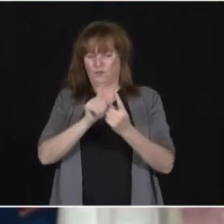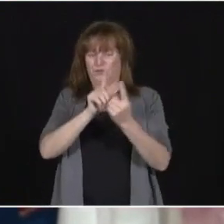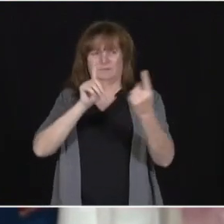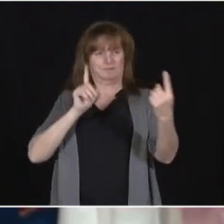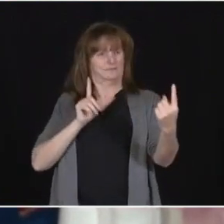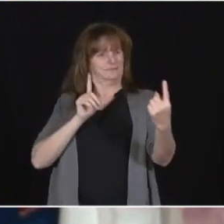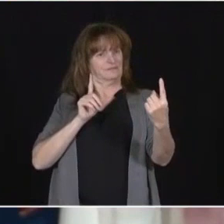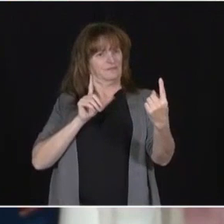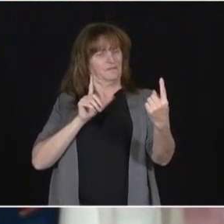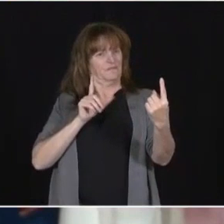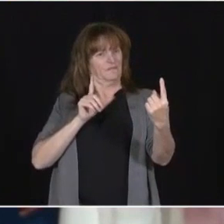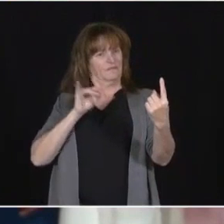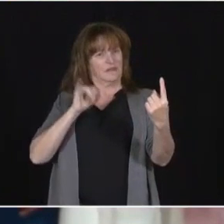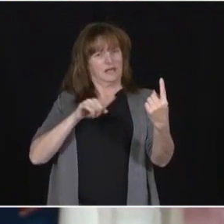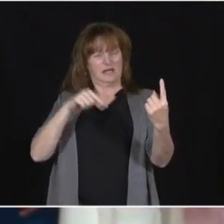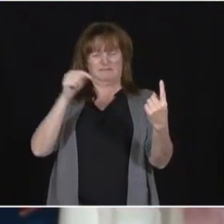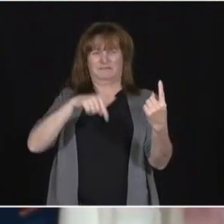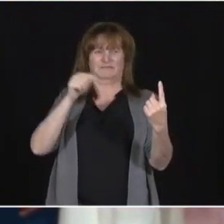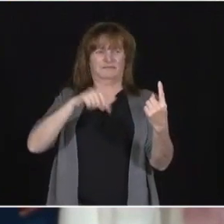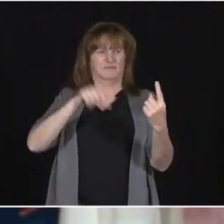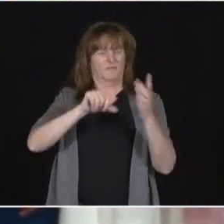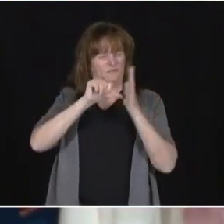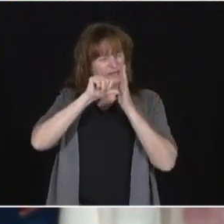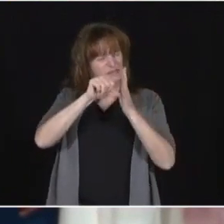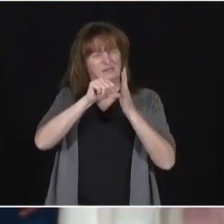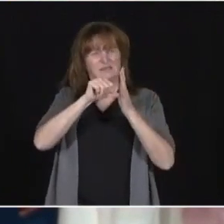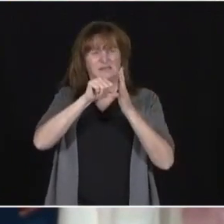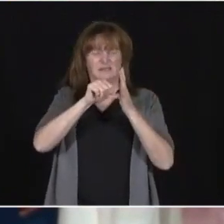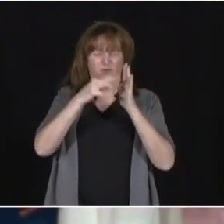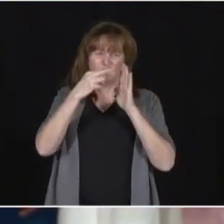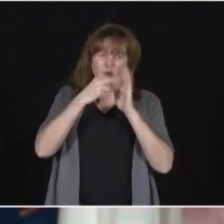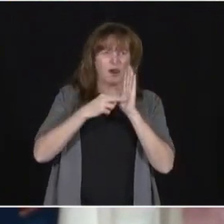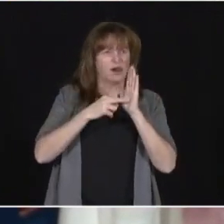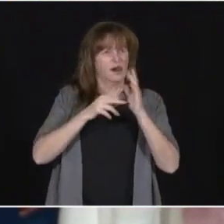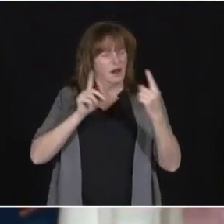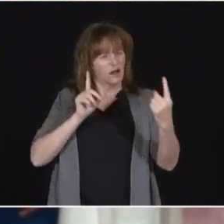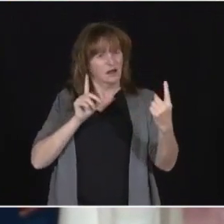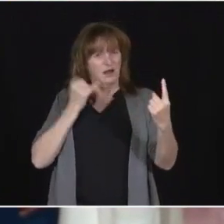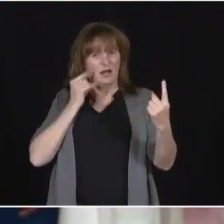spread as far as we allow it. And by working together we will protect each other.